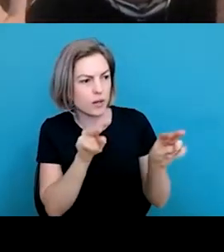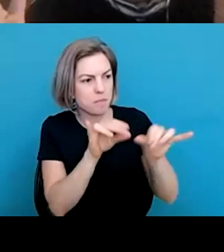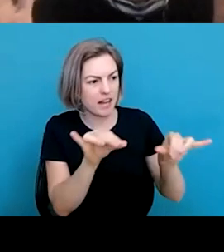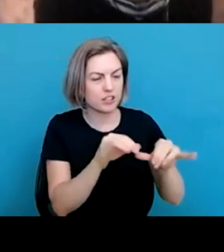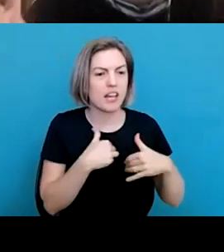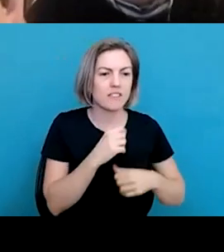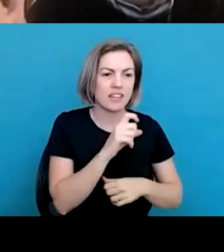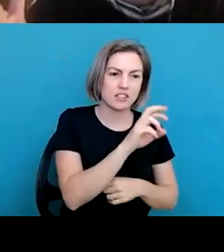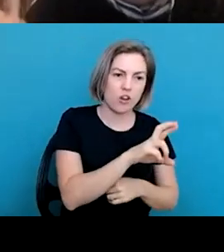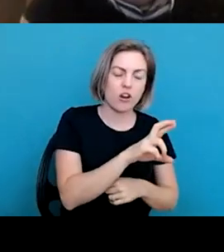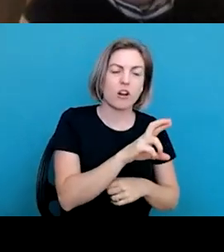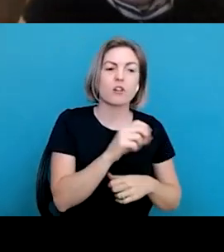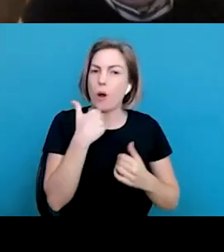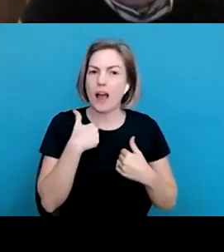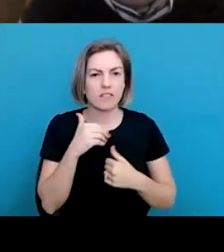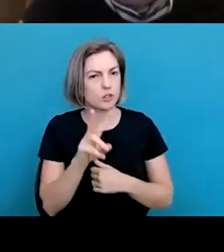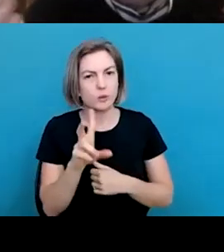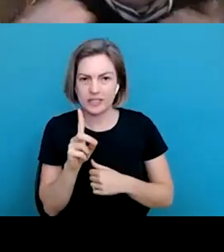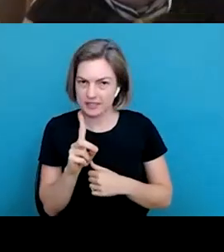that is something that we have learned as well.